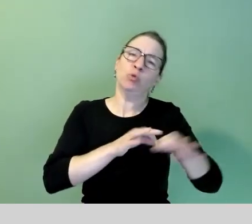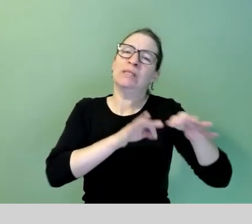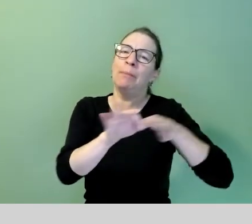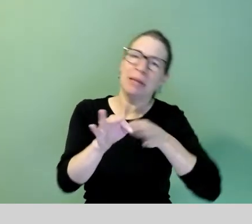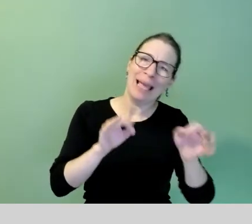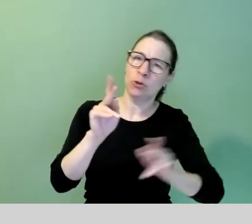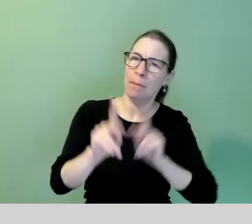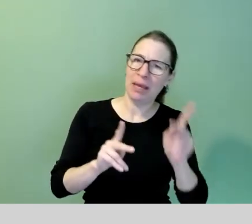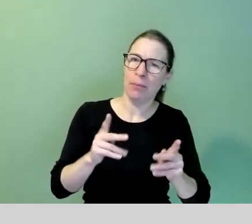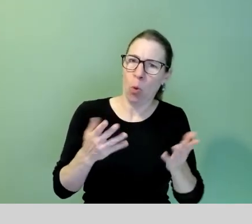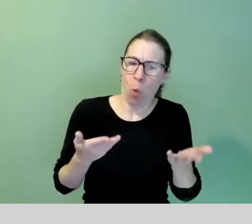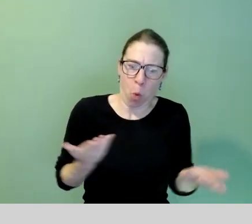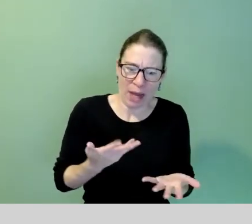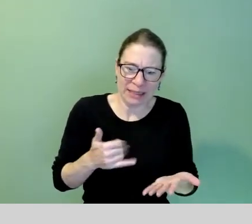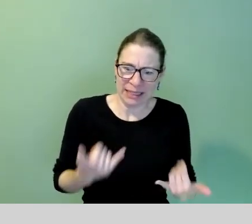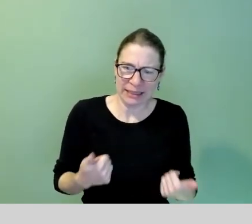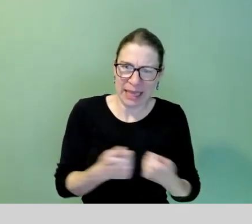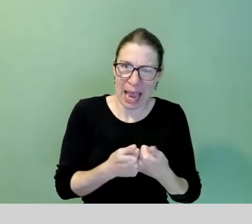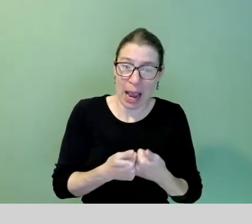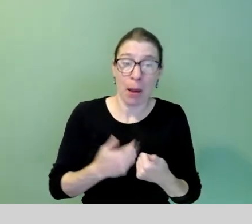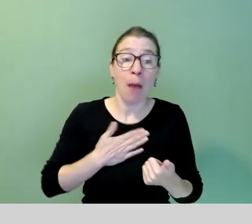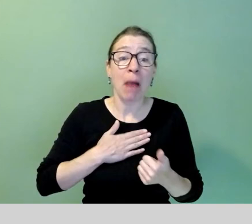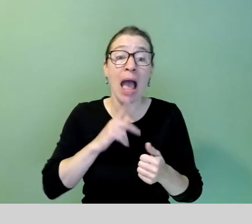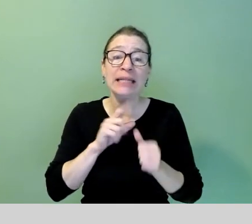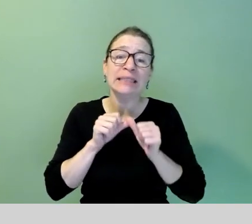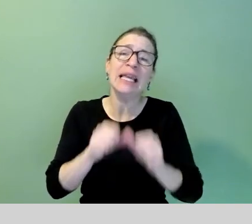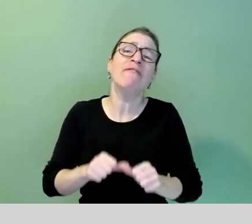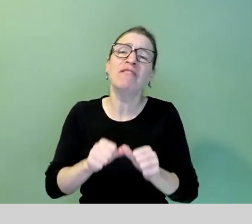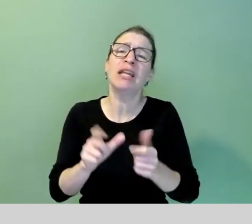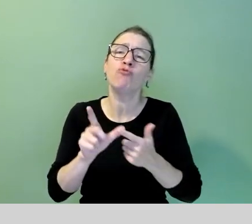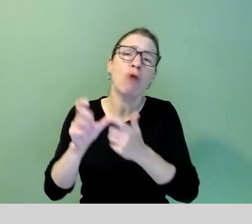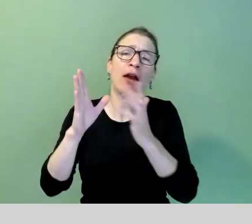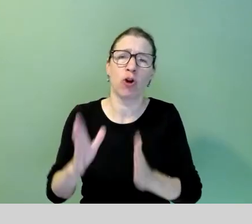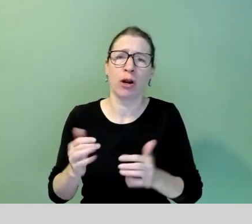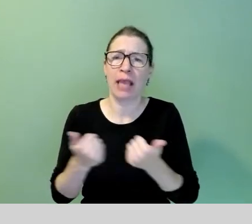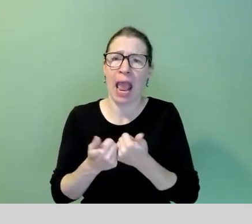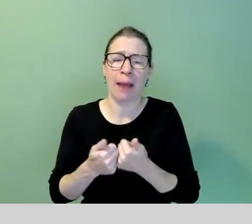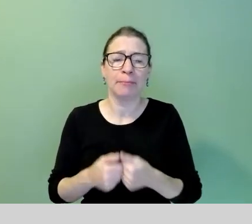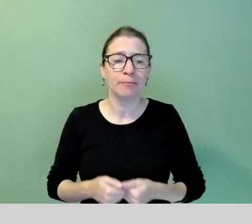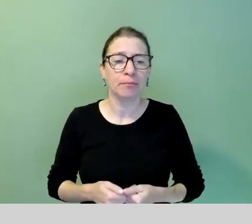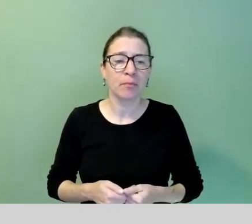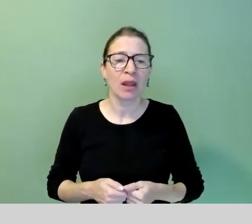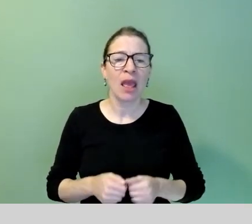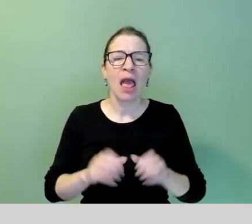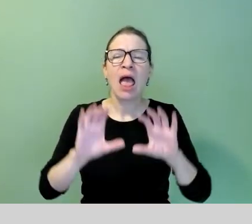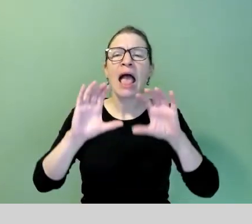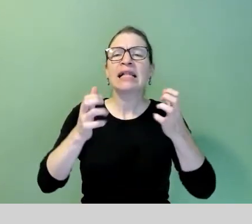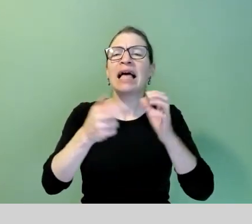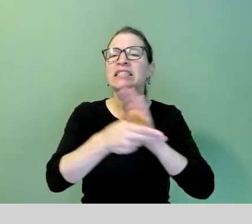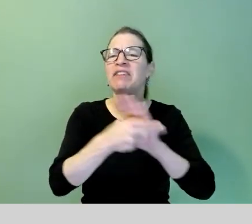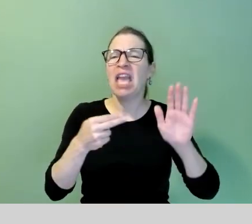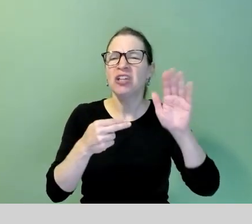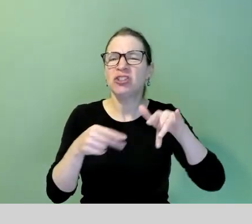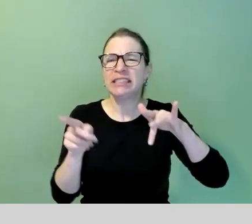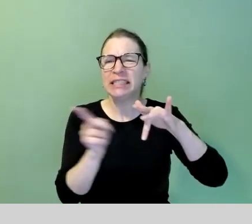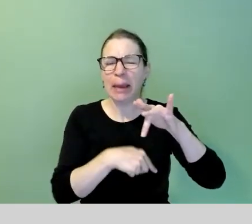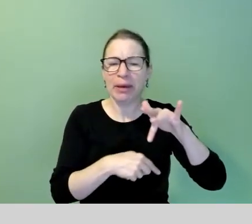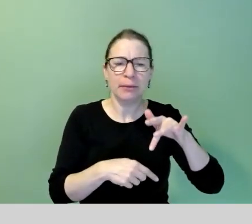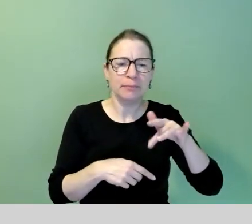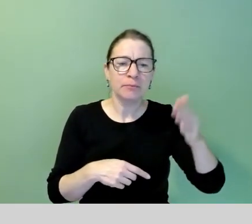Mine's an infinite runner game, so I'm going to mention that. We can skip classifications since we're making a game. Our installers are downloads